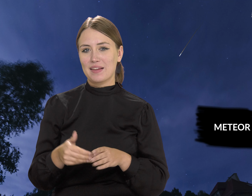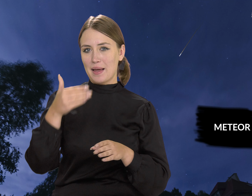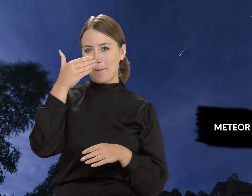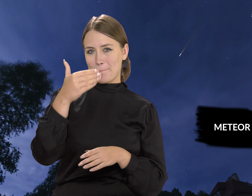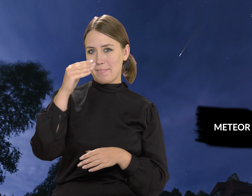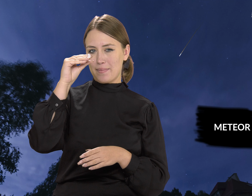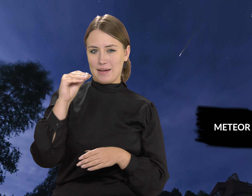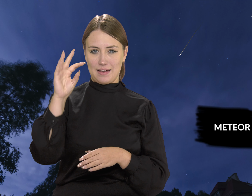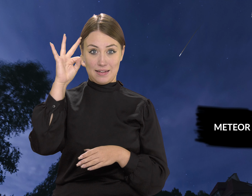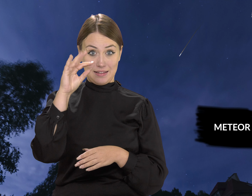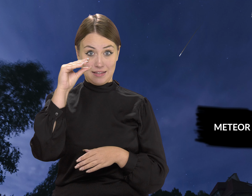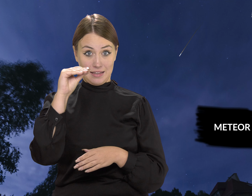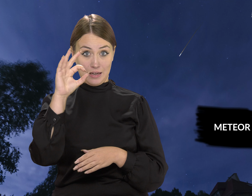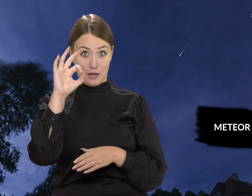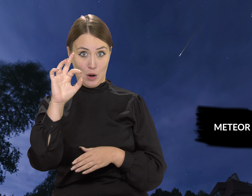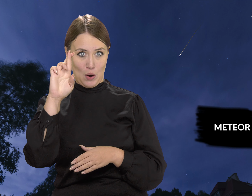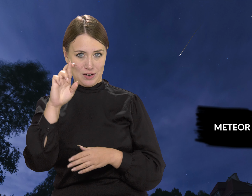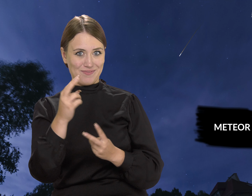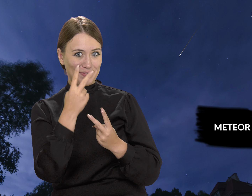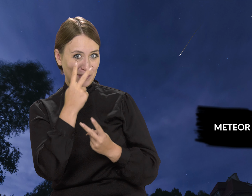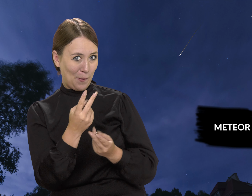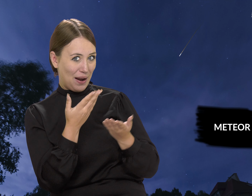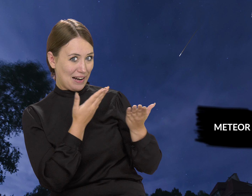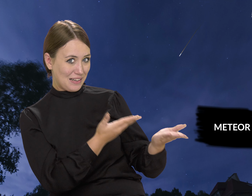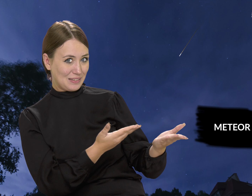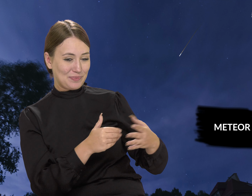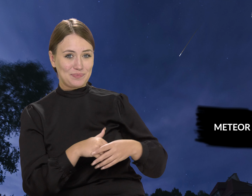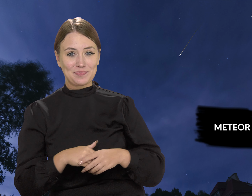Meteor.